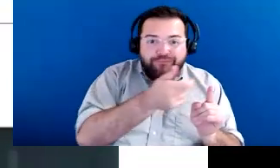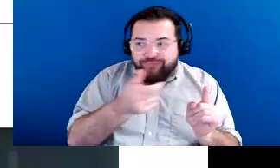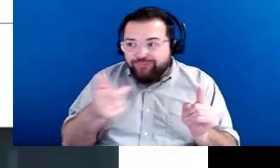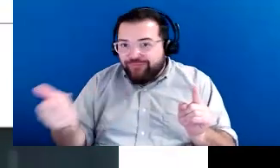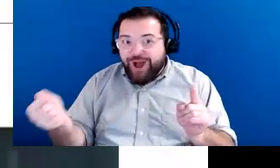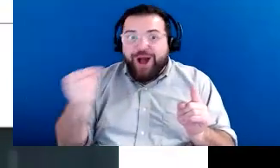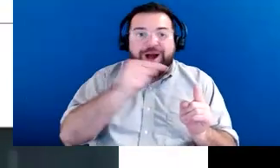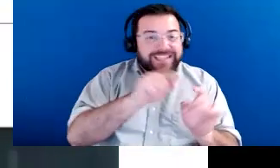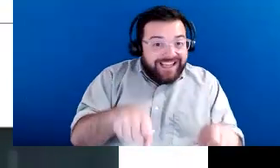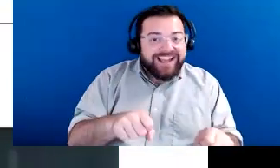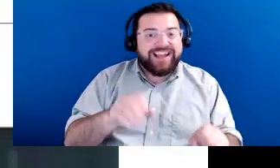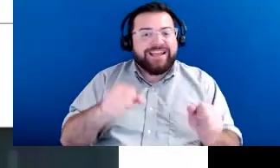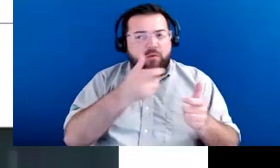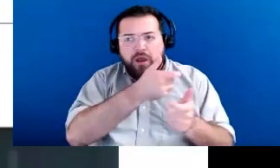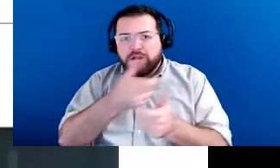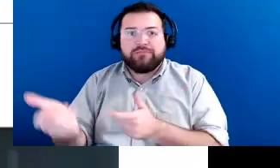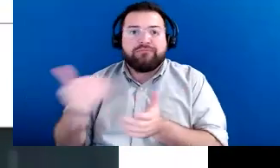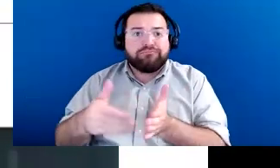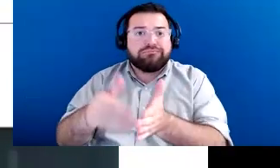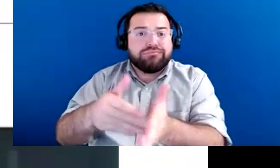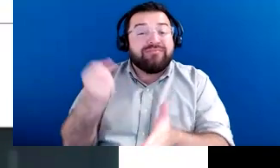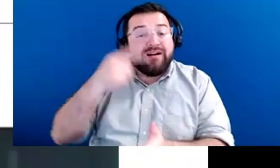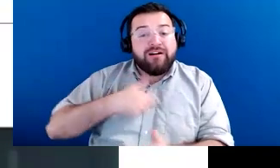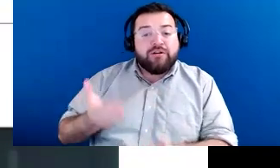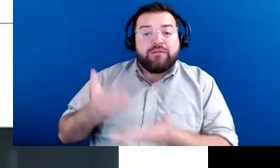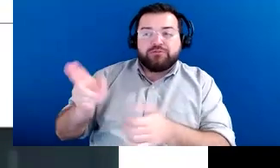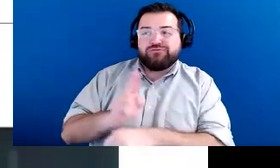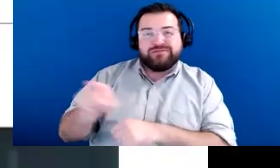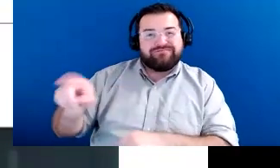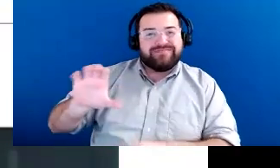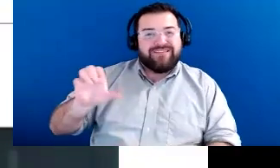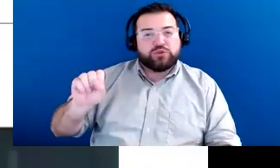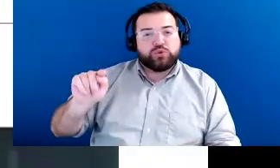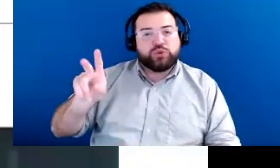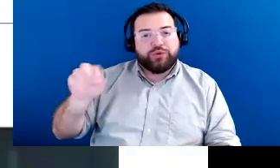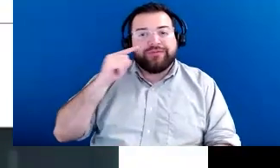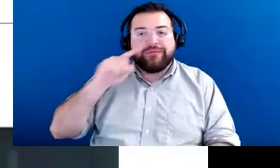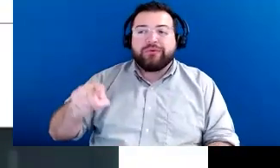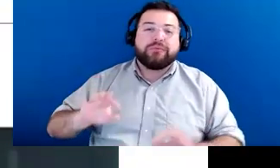And so I would recommend using Studio for low stakes or practice assessments only.